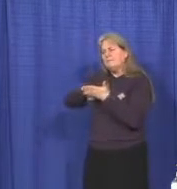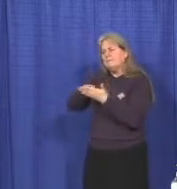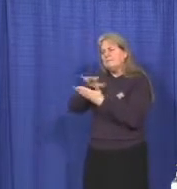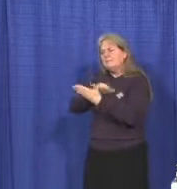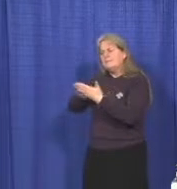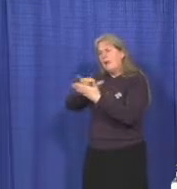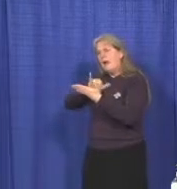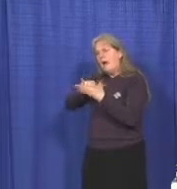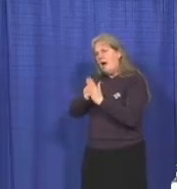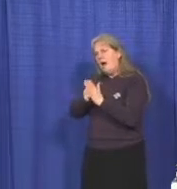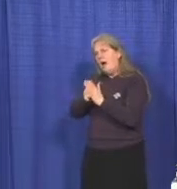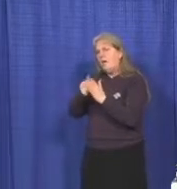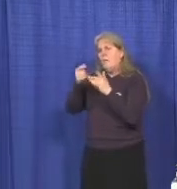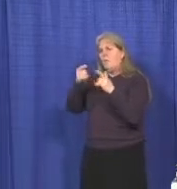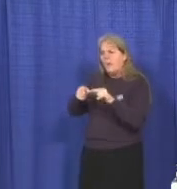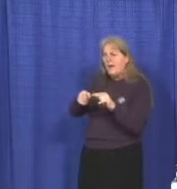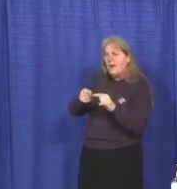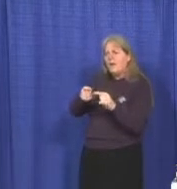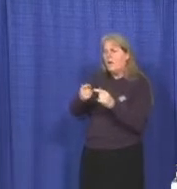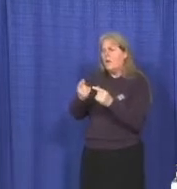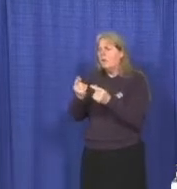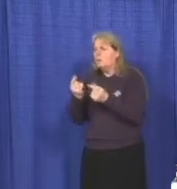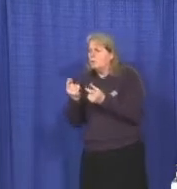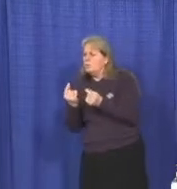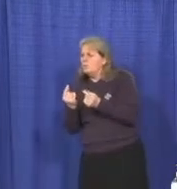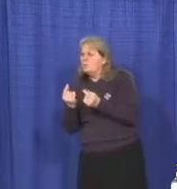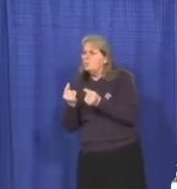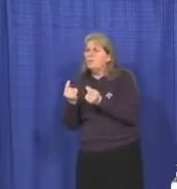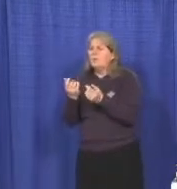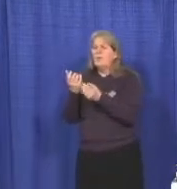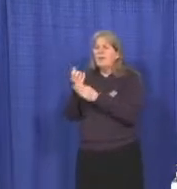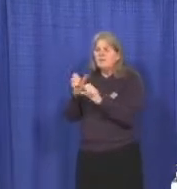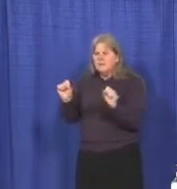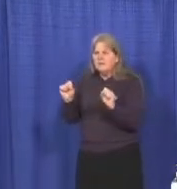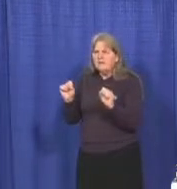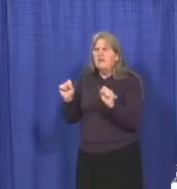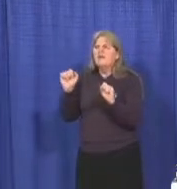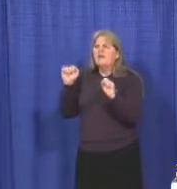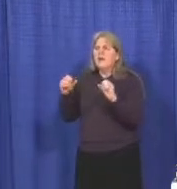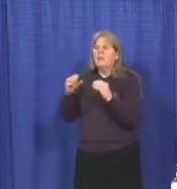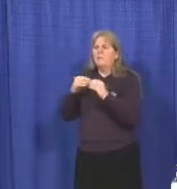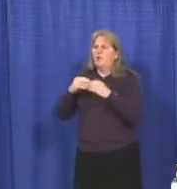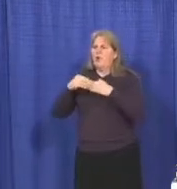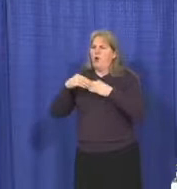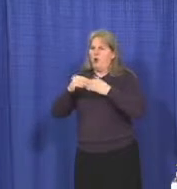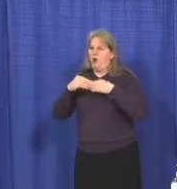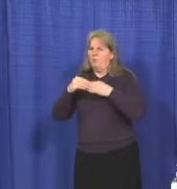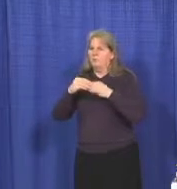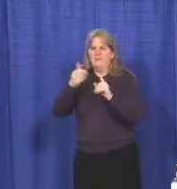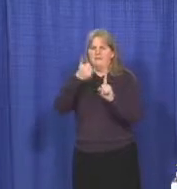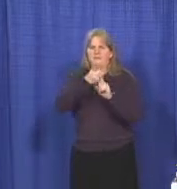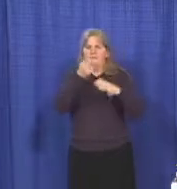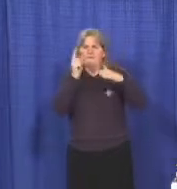some options in which we could lift or amend the self-isolation